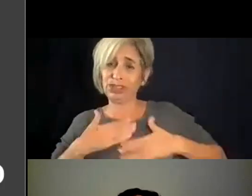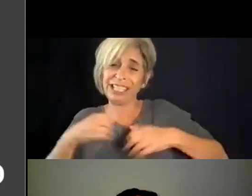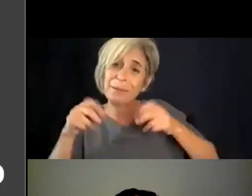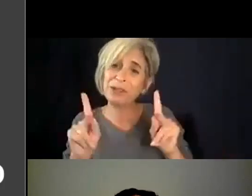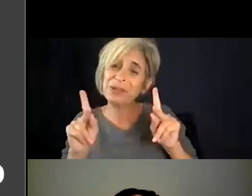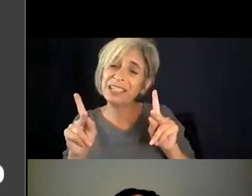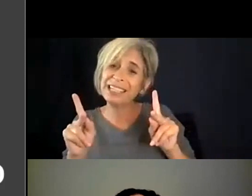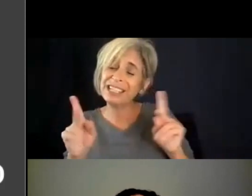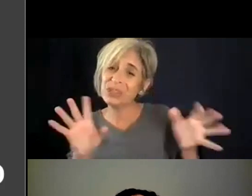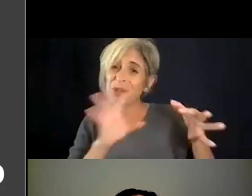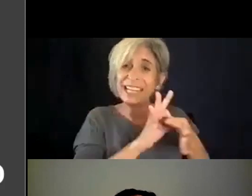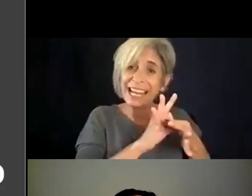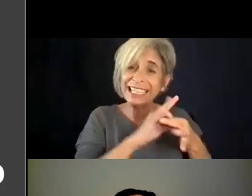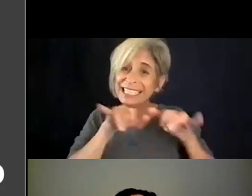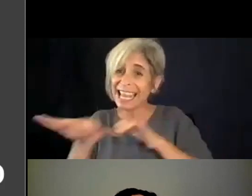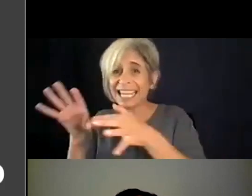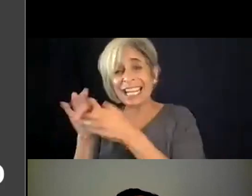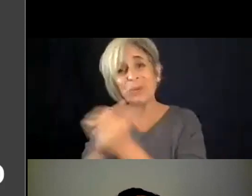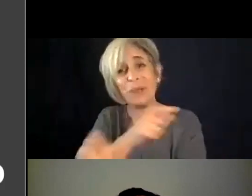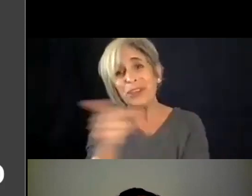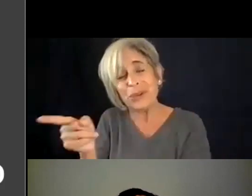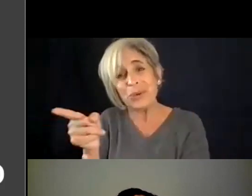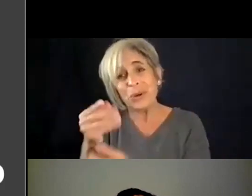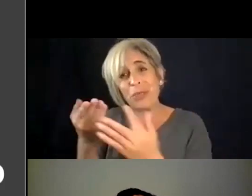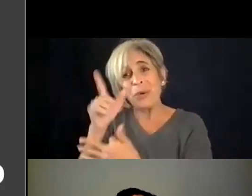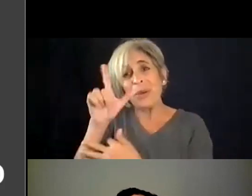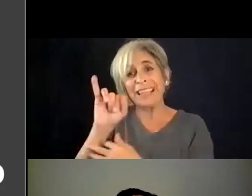get connected and stay connected with you through LinkedIn and email and I'm